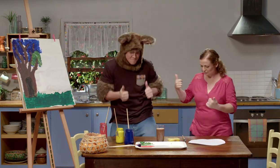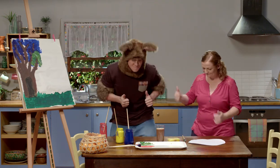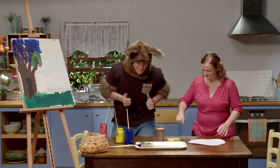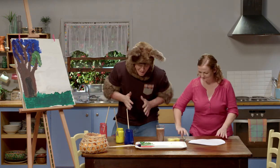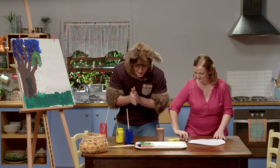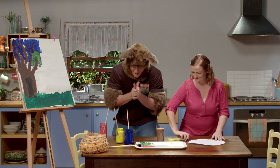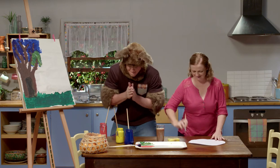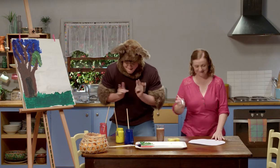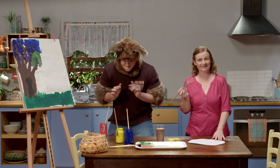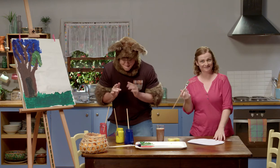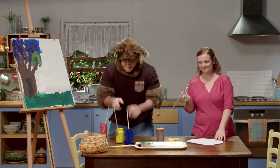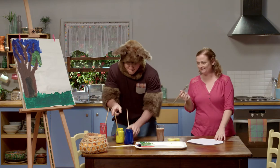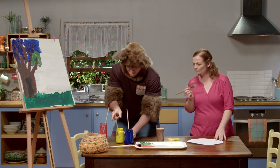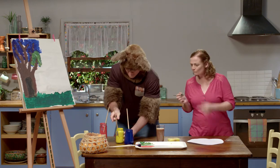Okay.